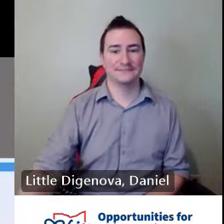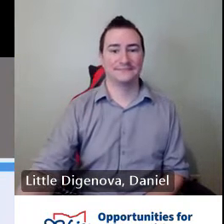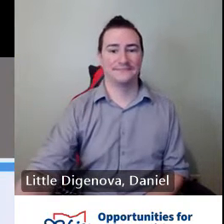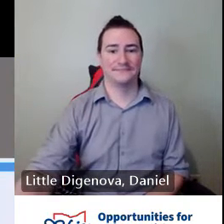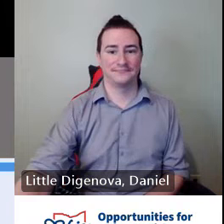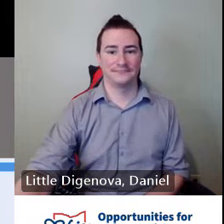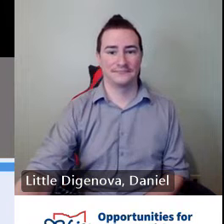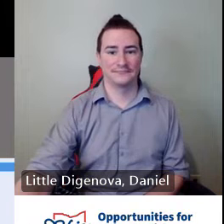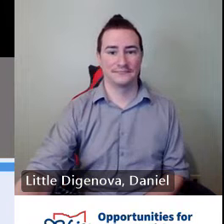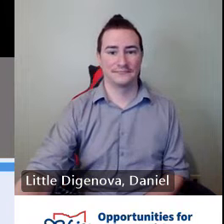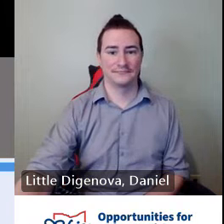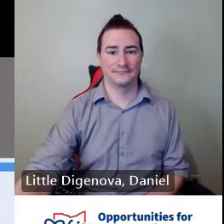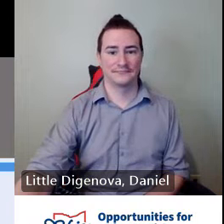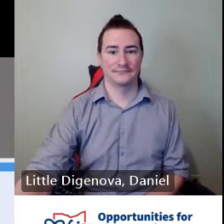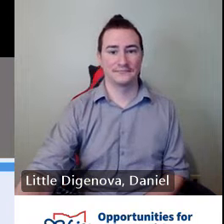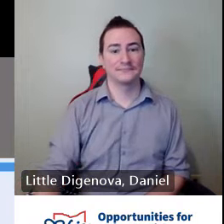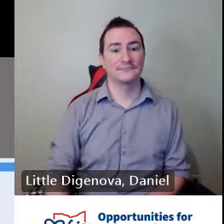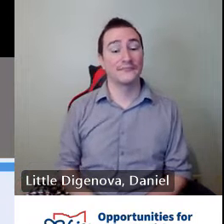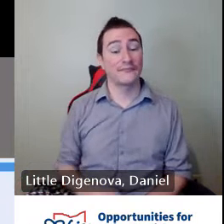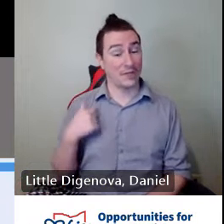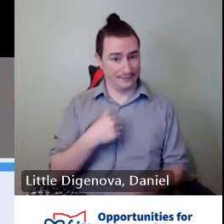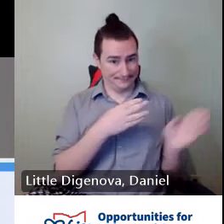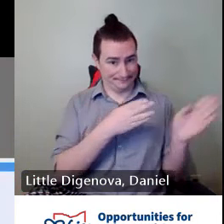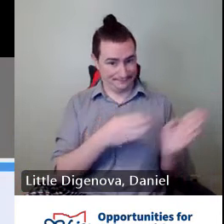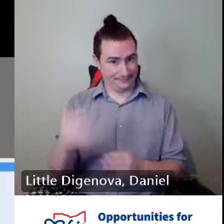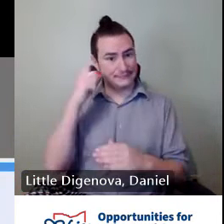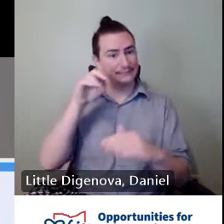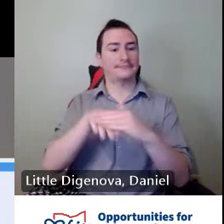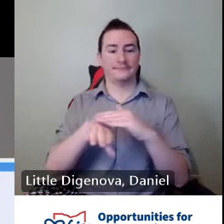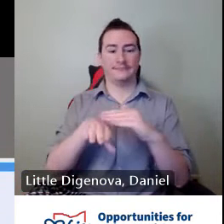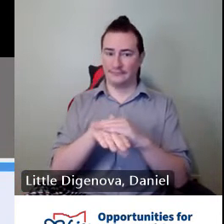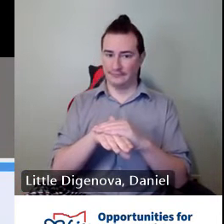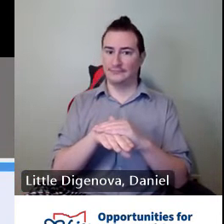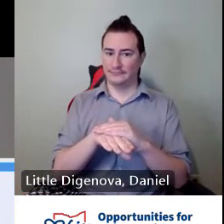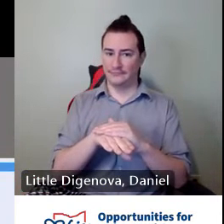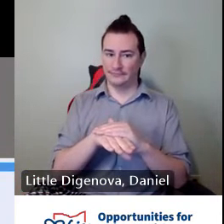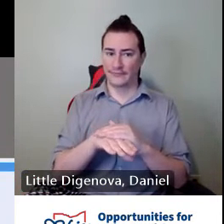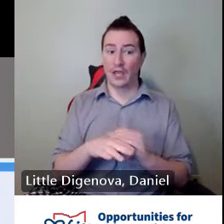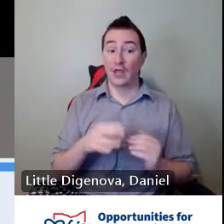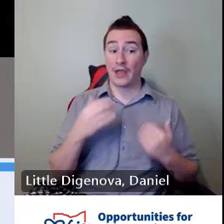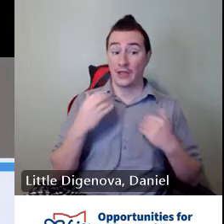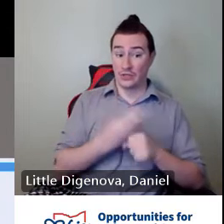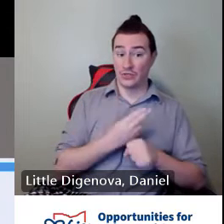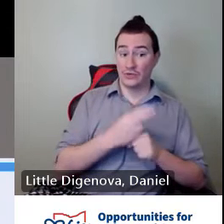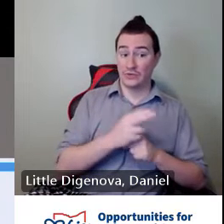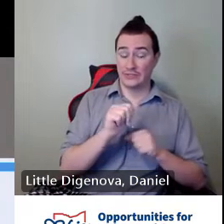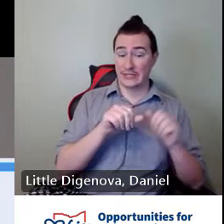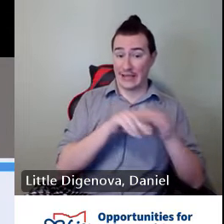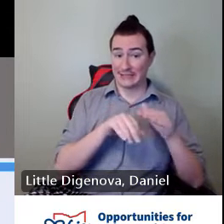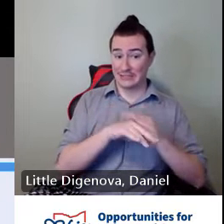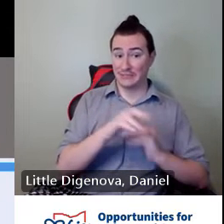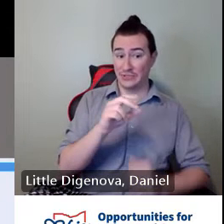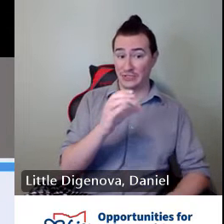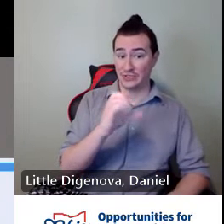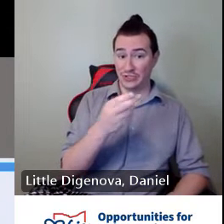For example, we use the Accessibility Checker that is built into Microsoft 365 to review the learner's guide and